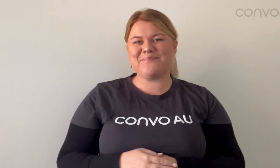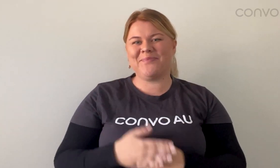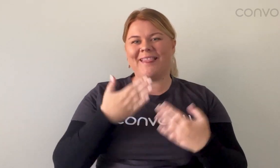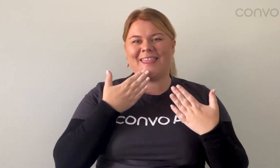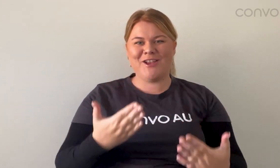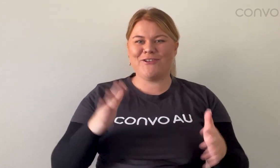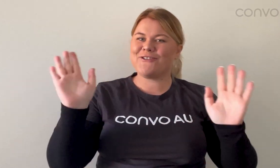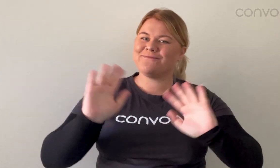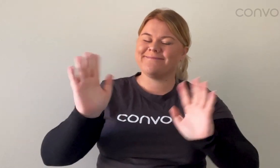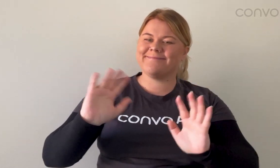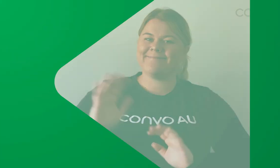Thank you. Bye.